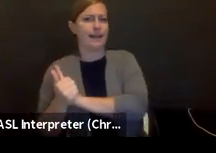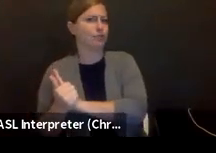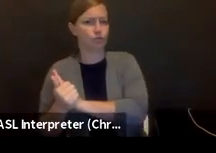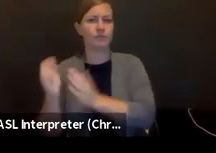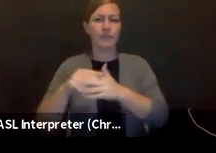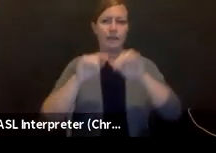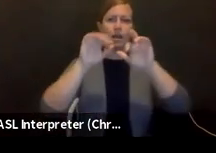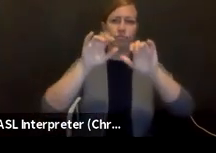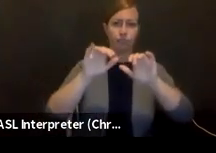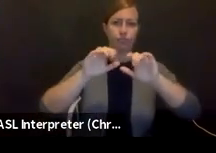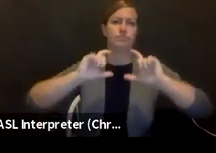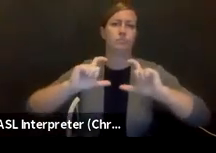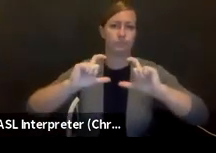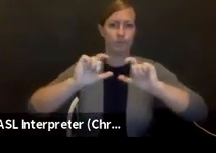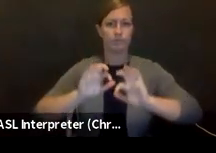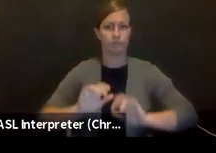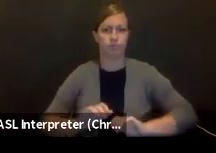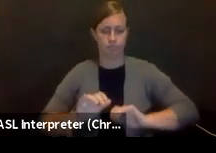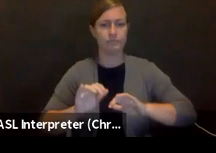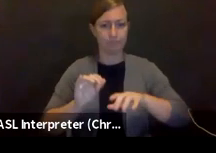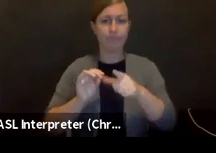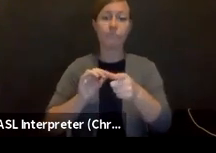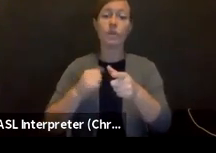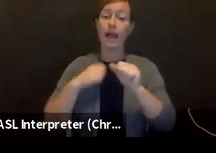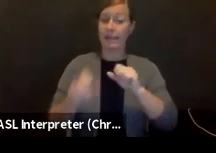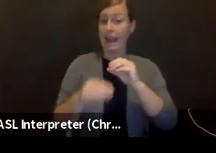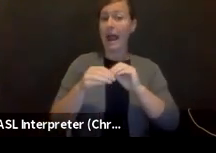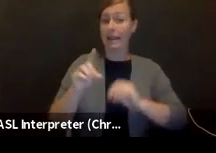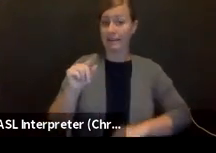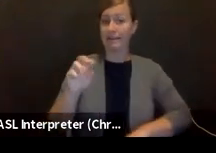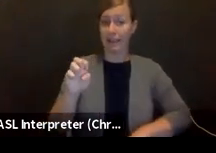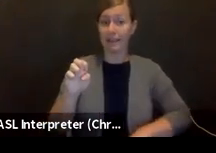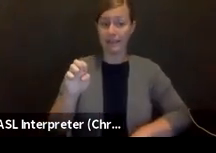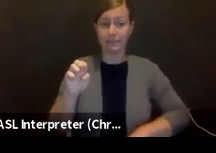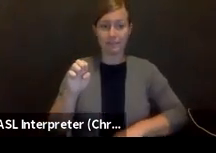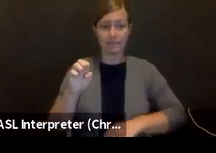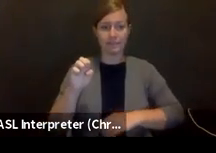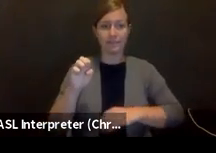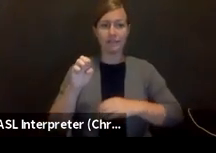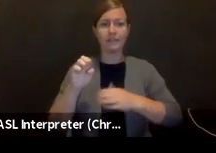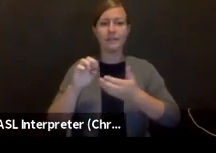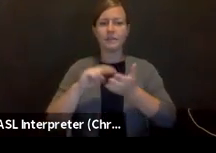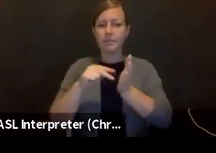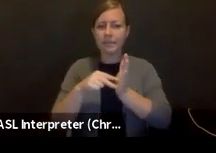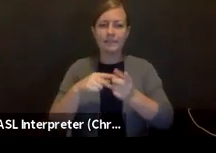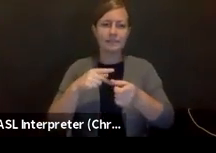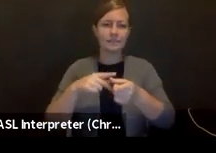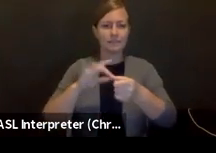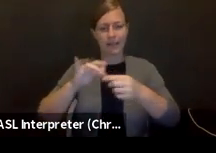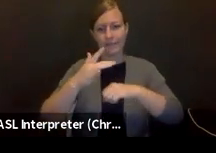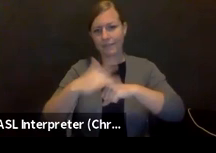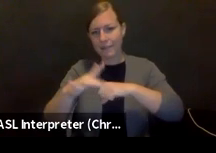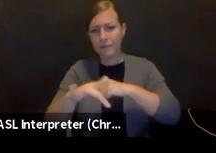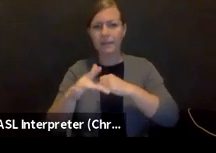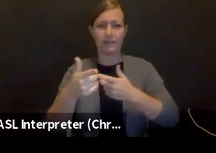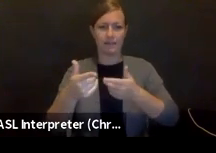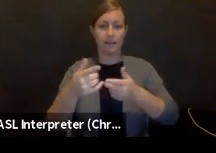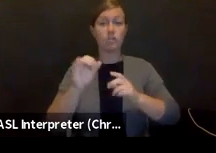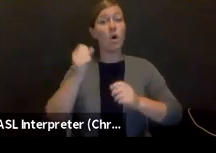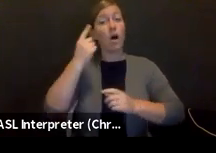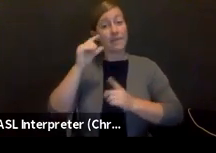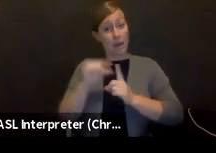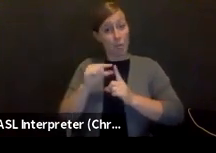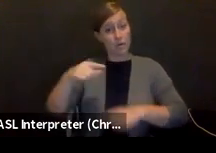ESD 189 - Amy Colburn: I can put a date. So if I want this to be available so availability right now it's going to be published. So something that's published means that your students can see it right away.